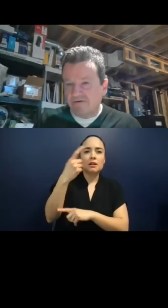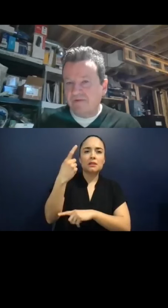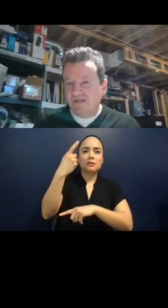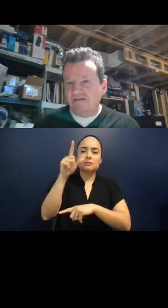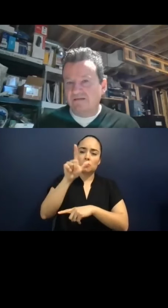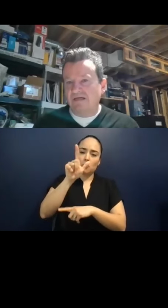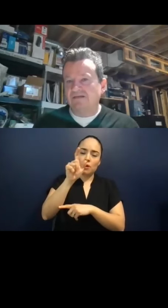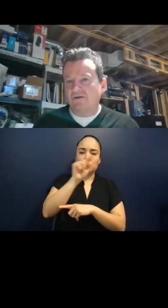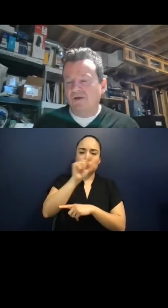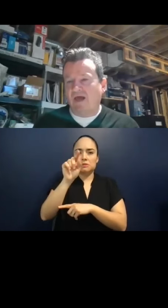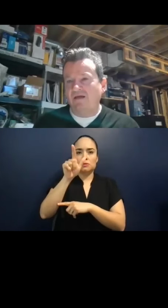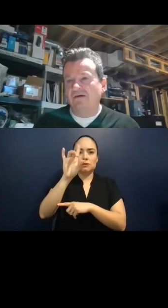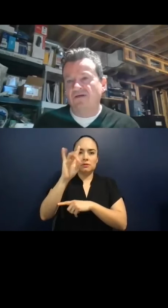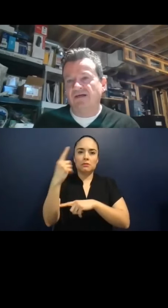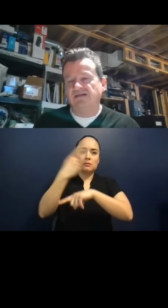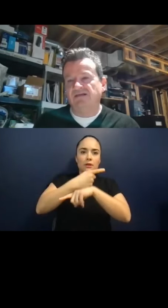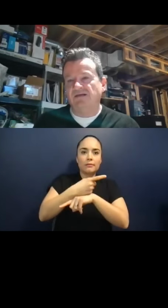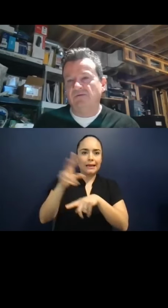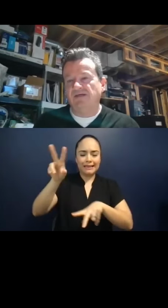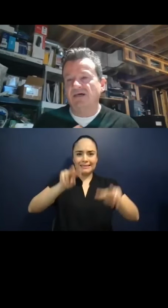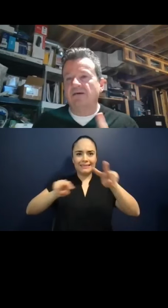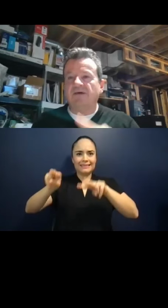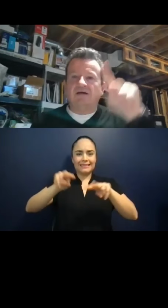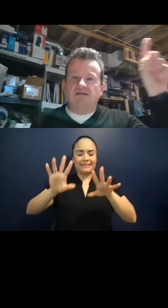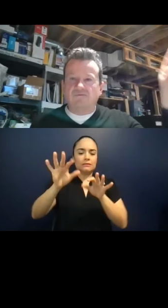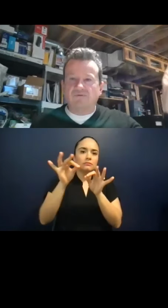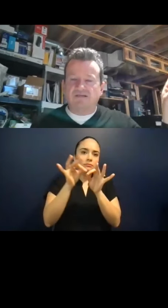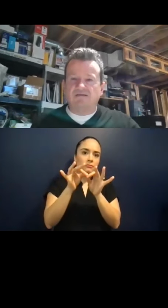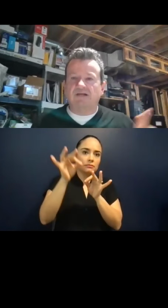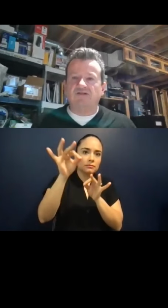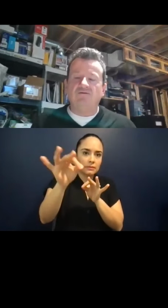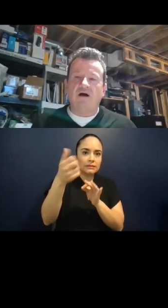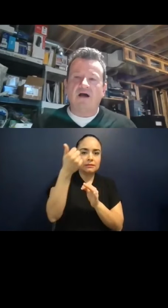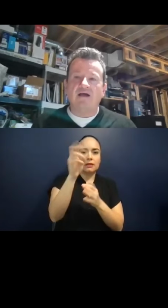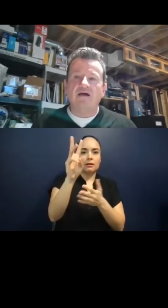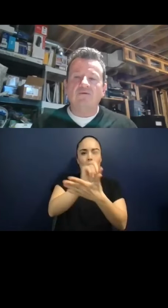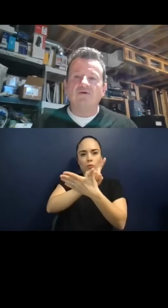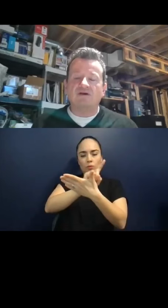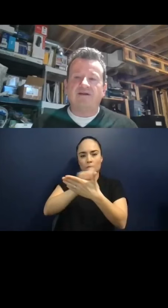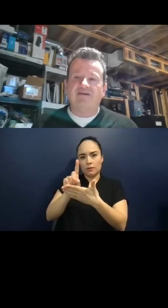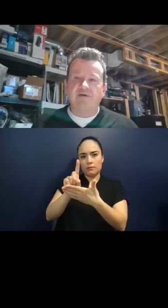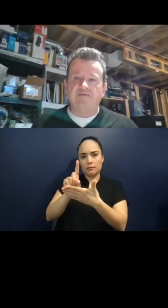even though it was recommended it should be done in 21 to 28 days